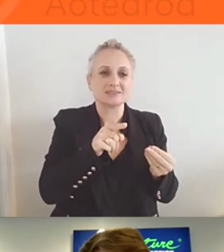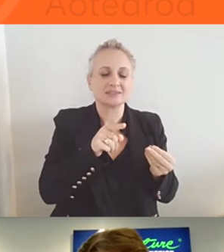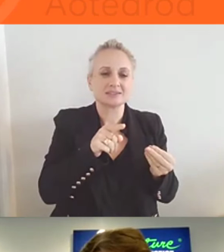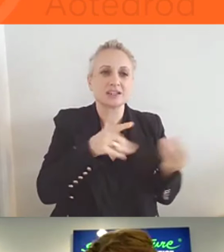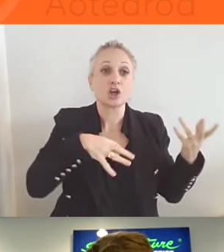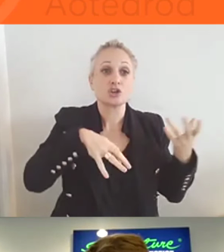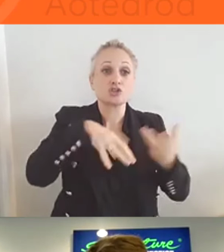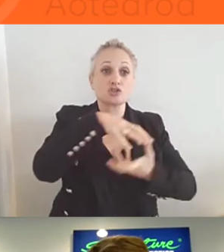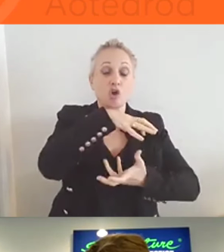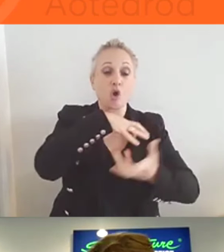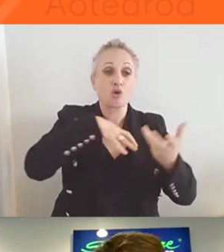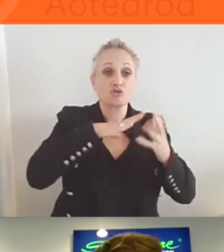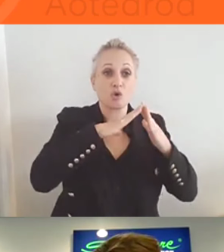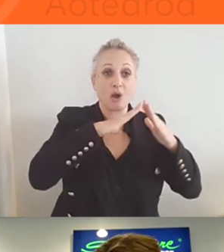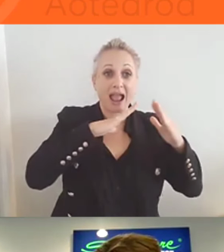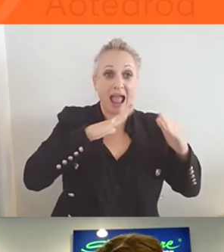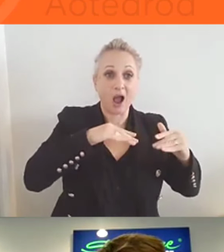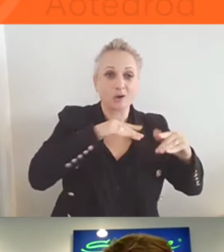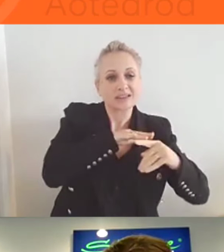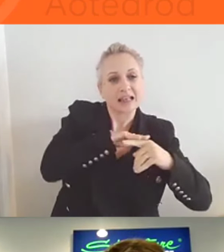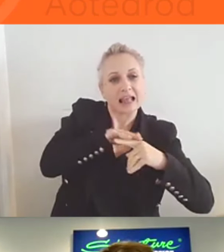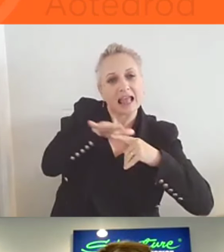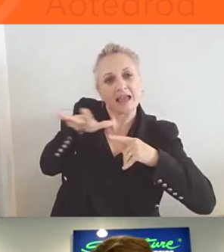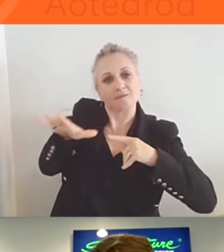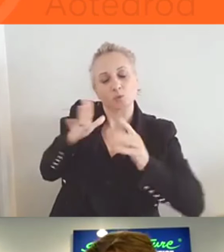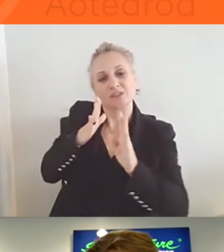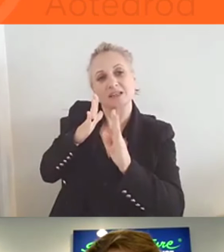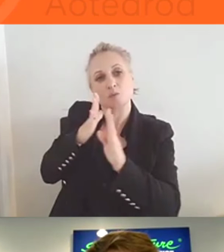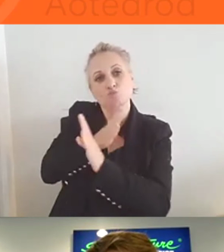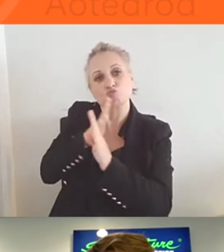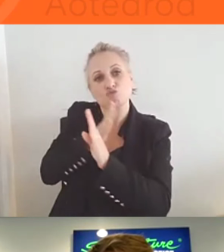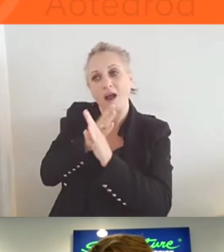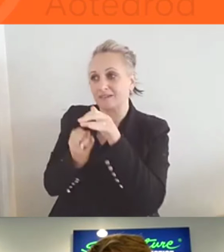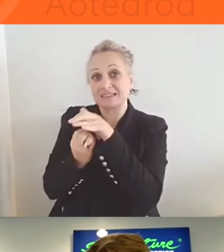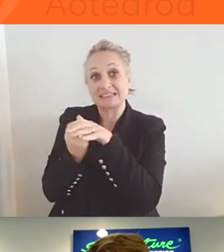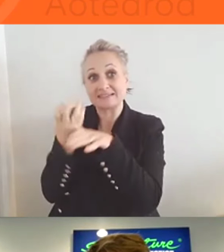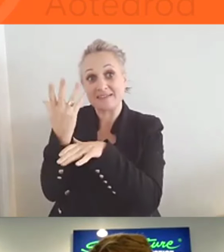developments, and Glen spoke before. We did a development with him and